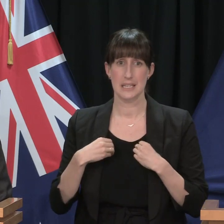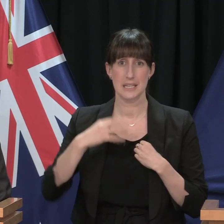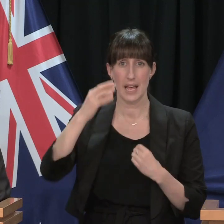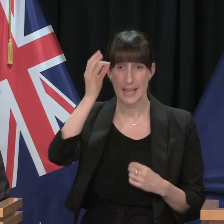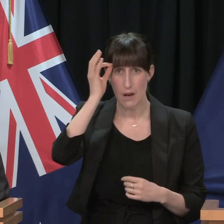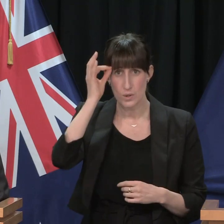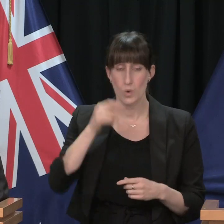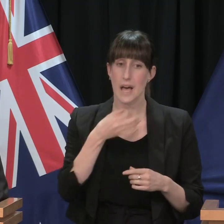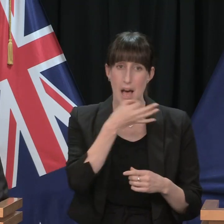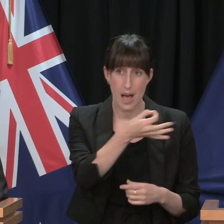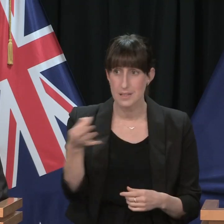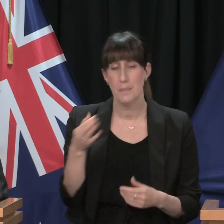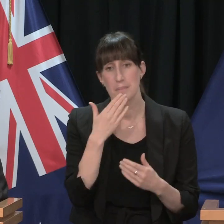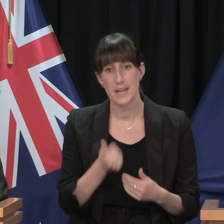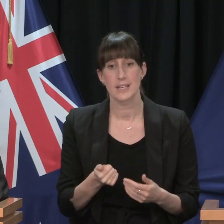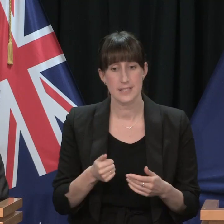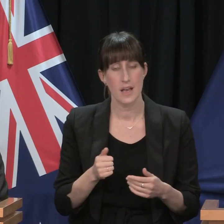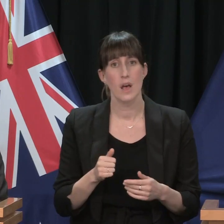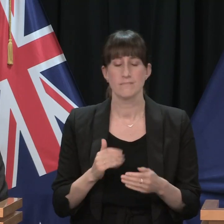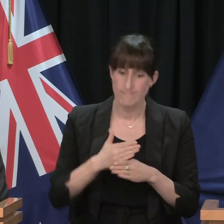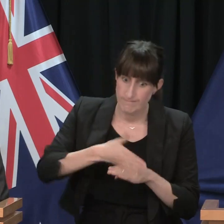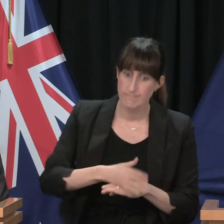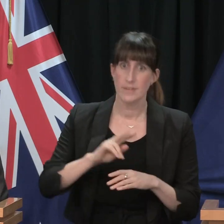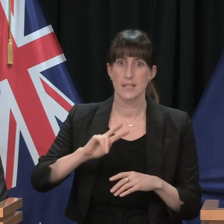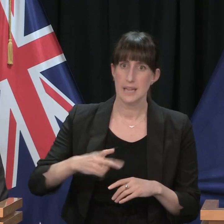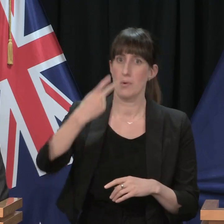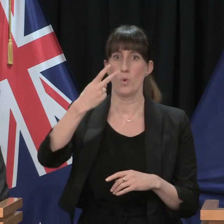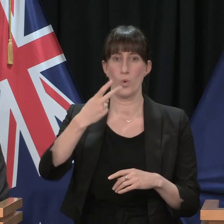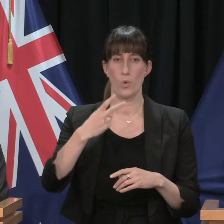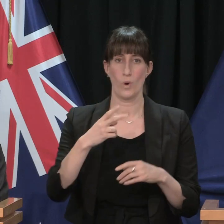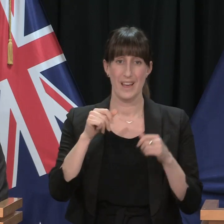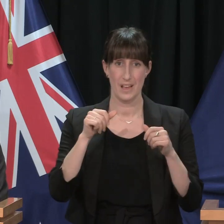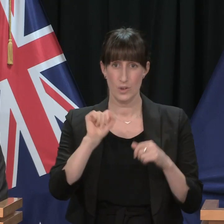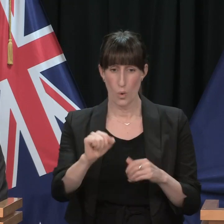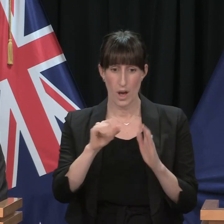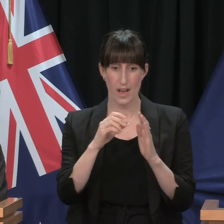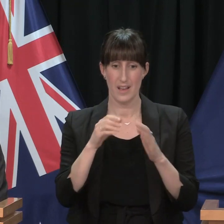across the country, asking them to redouble their efforts